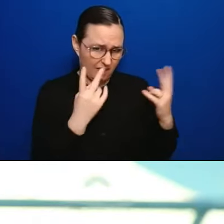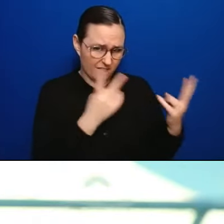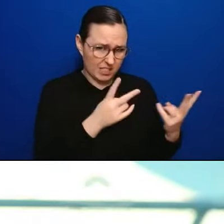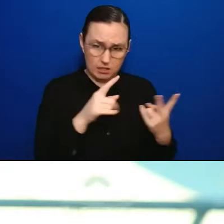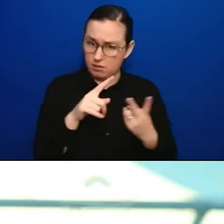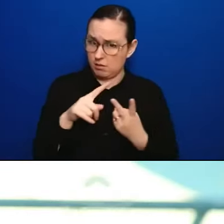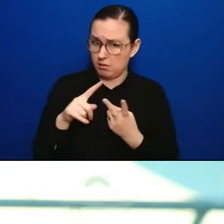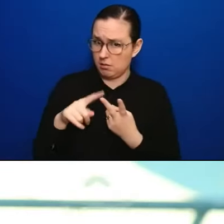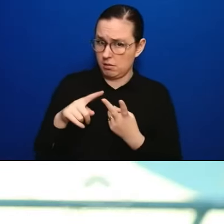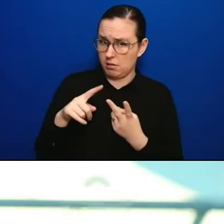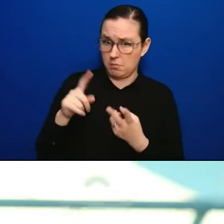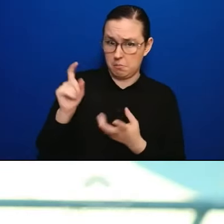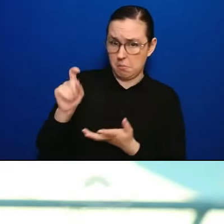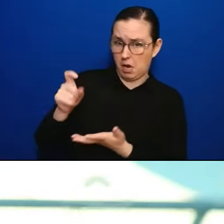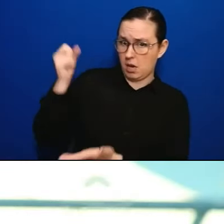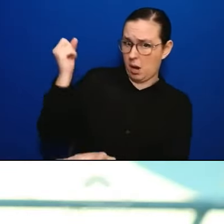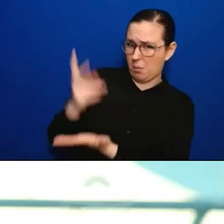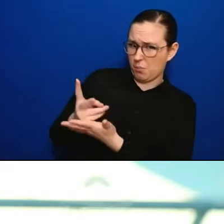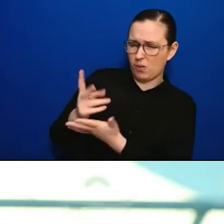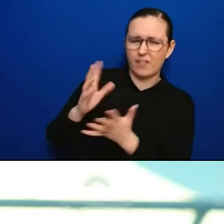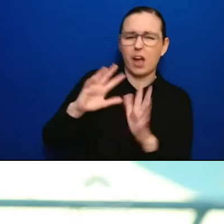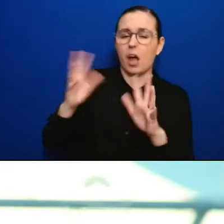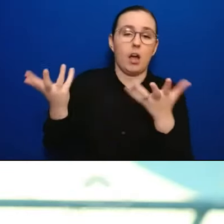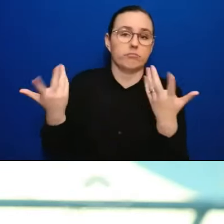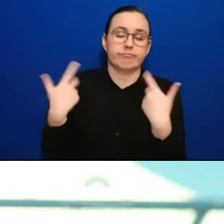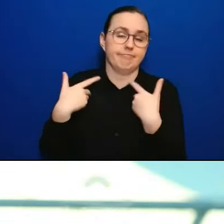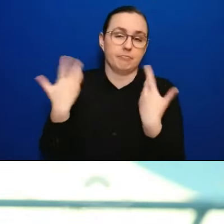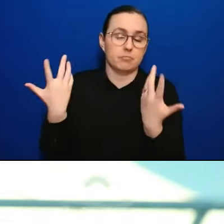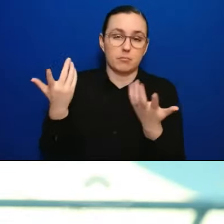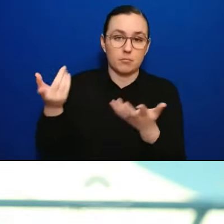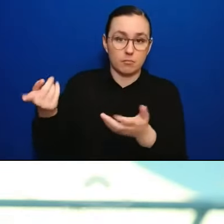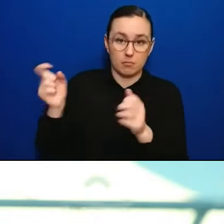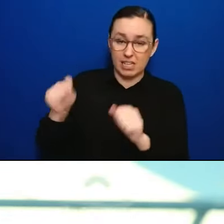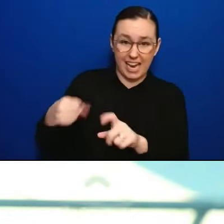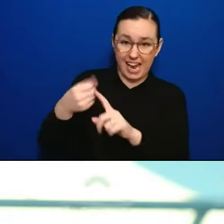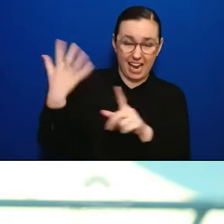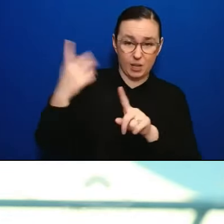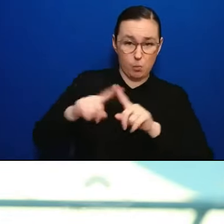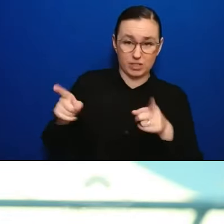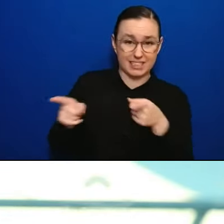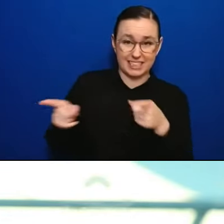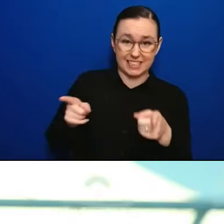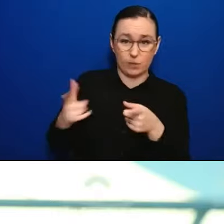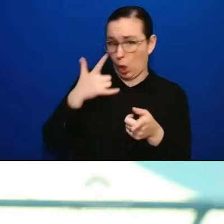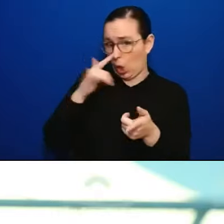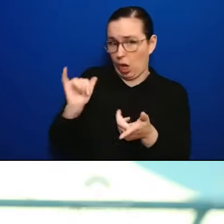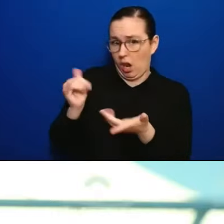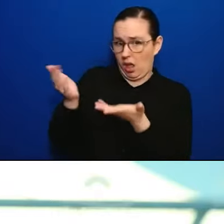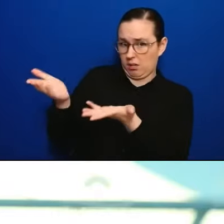designated visitor still go in and visit and a designated visitor doesn't have to be